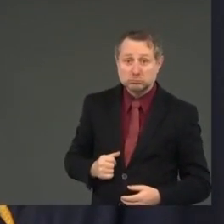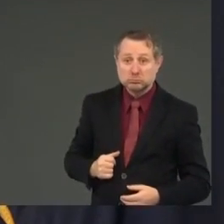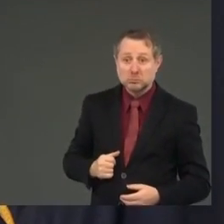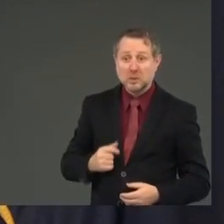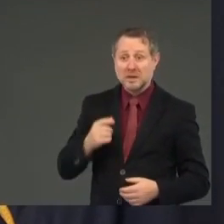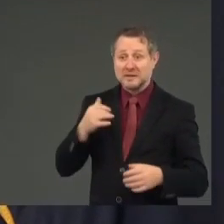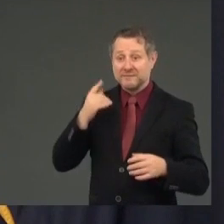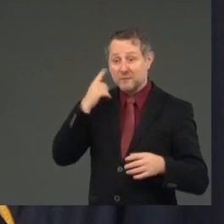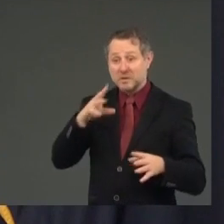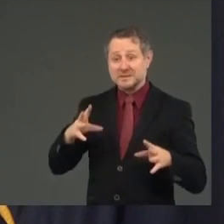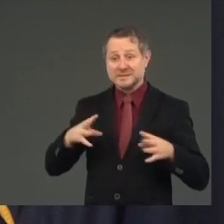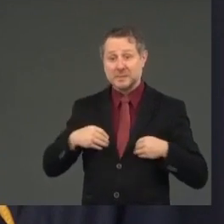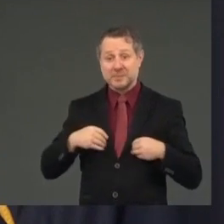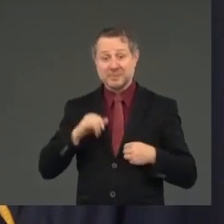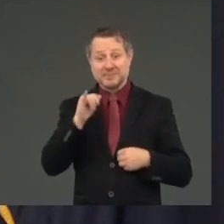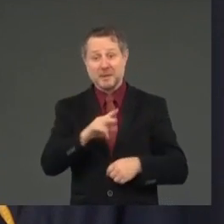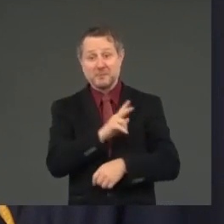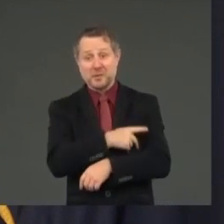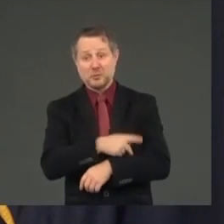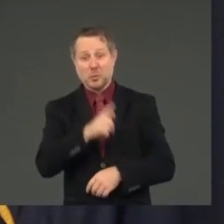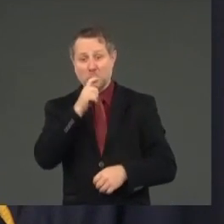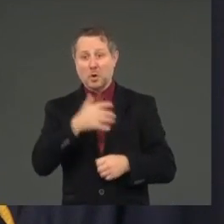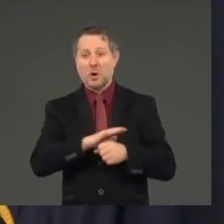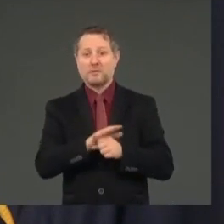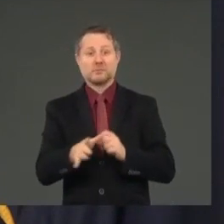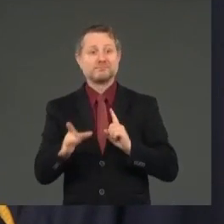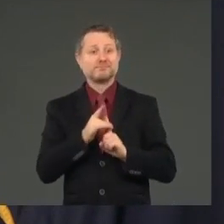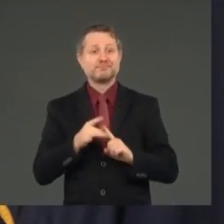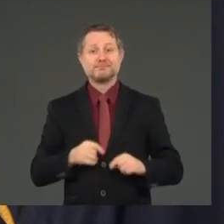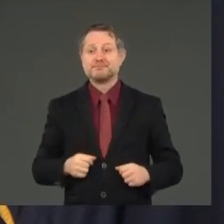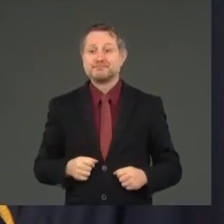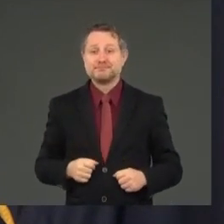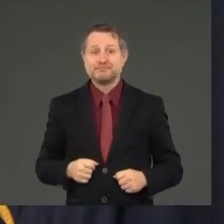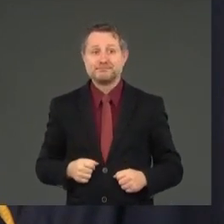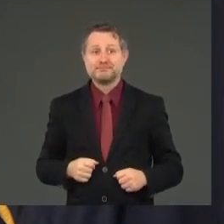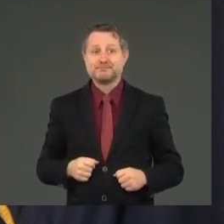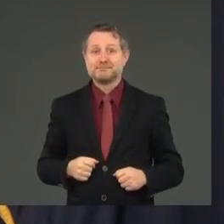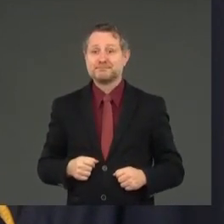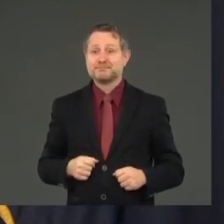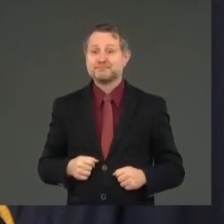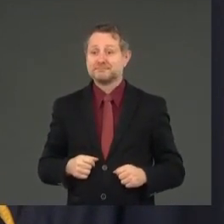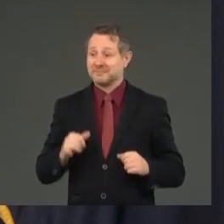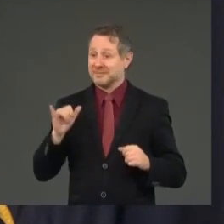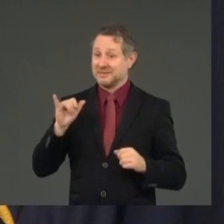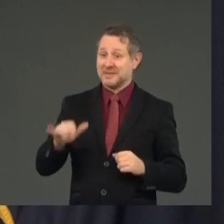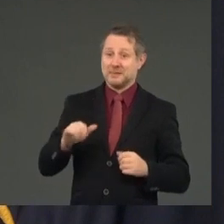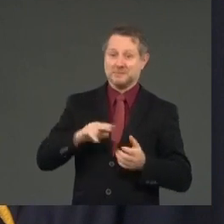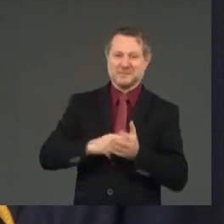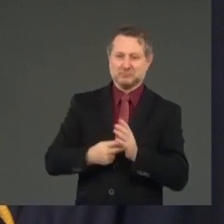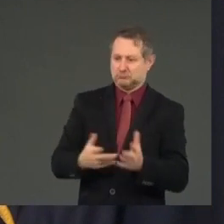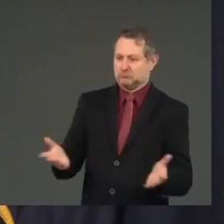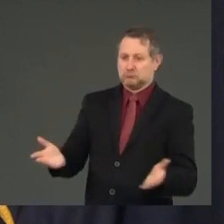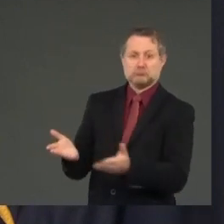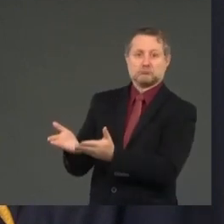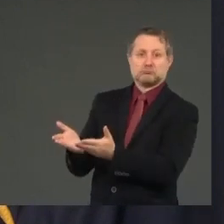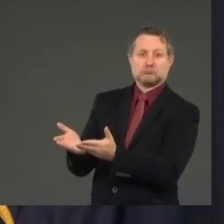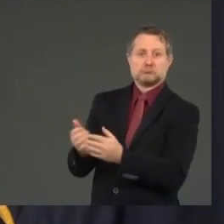SAYING THE NURSING HOMES WERE